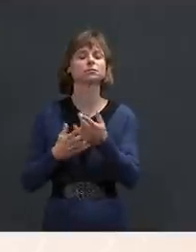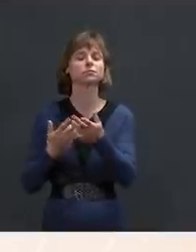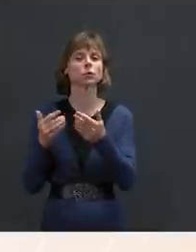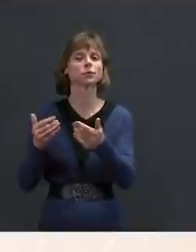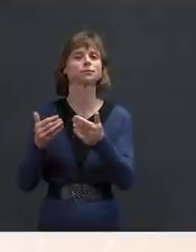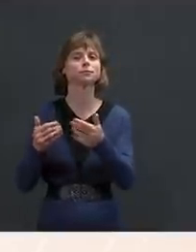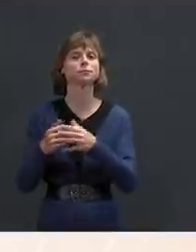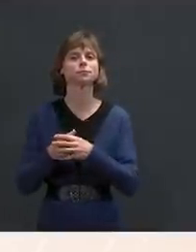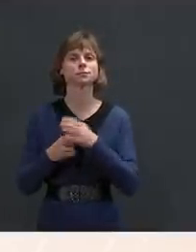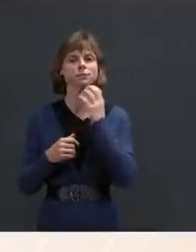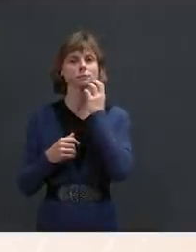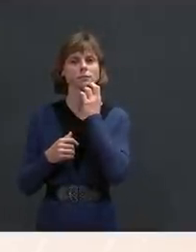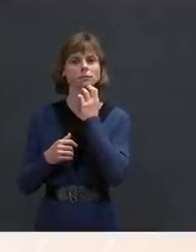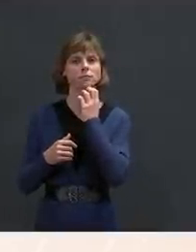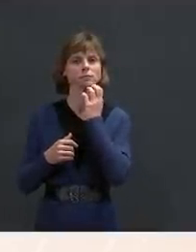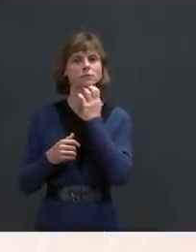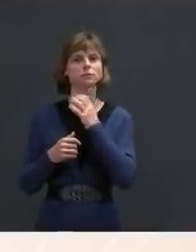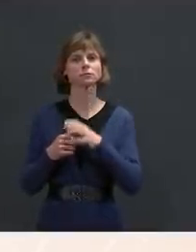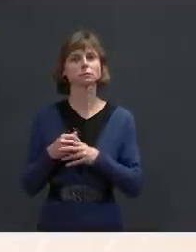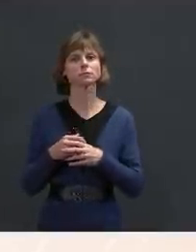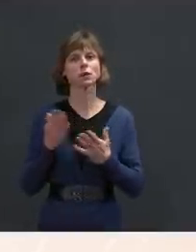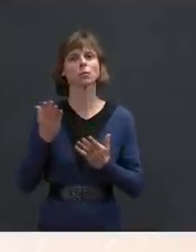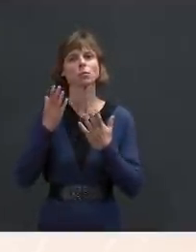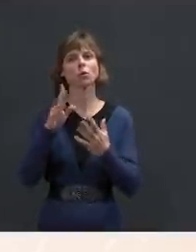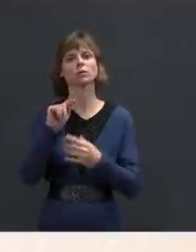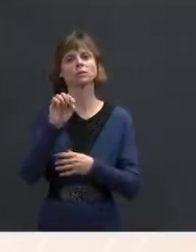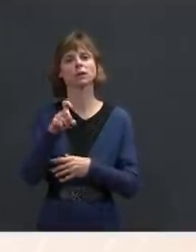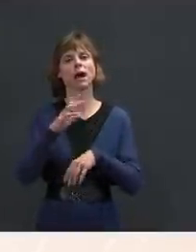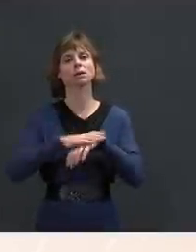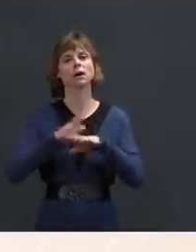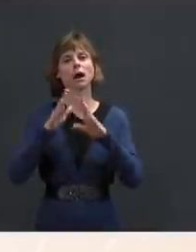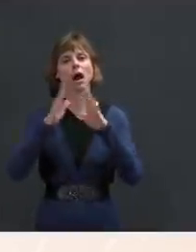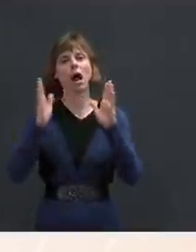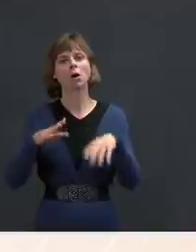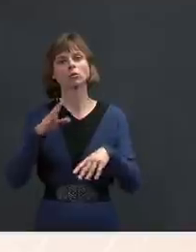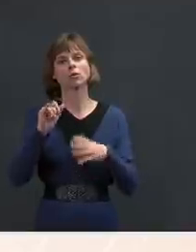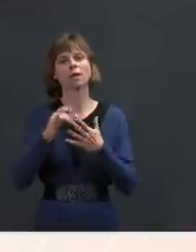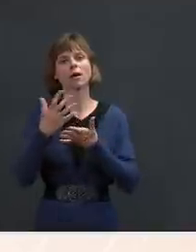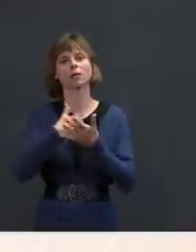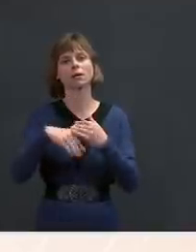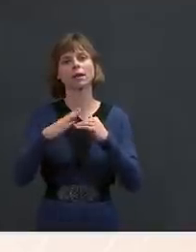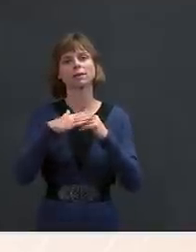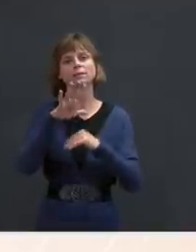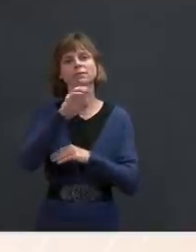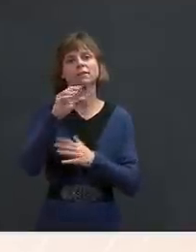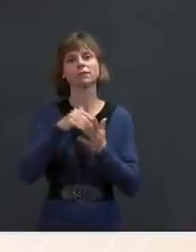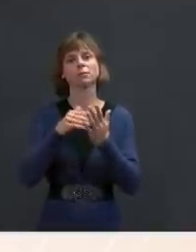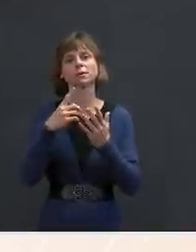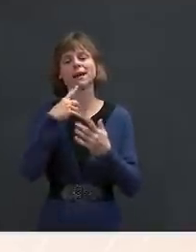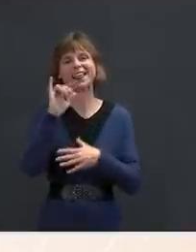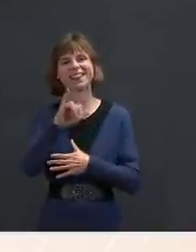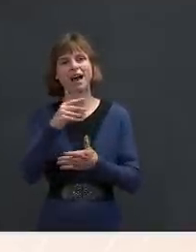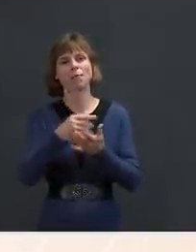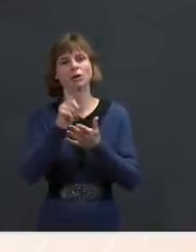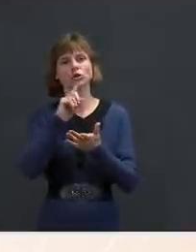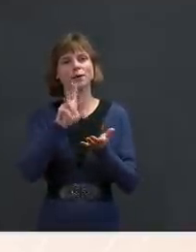The Press: Senator Warren proposed a wealth tax on households that are worth at least $50 million, saying, quote, "This is money that should be invested in childcare